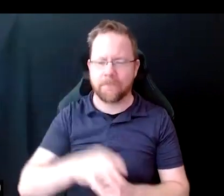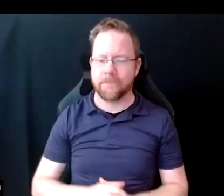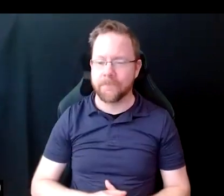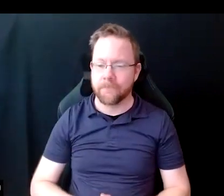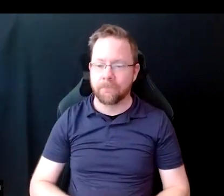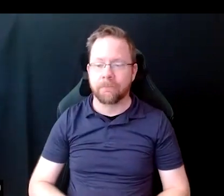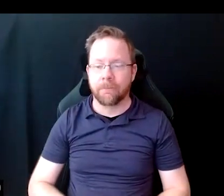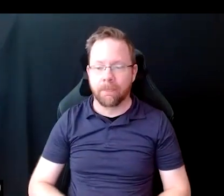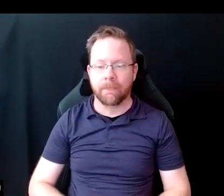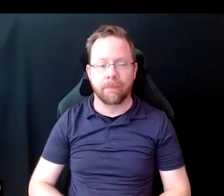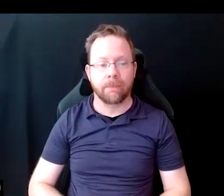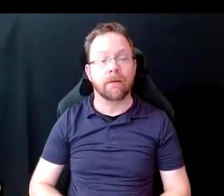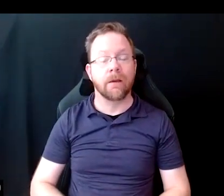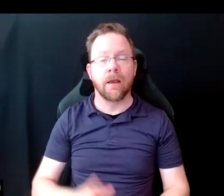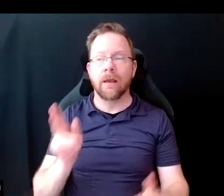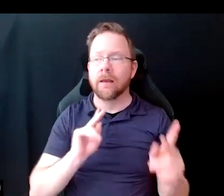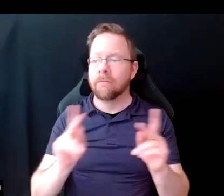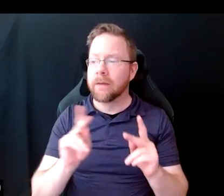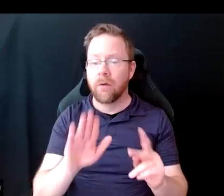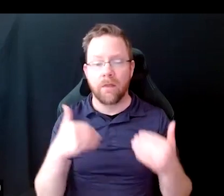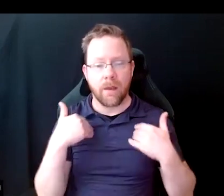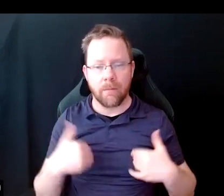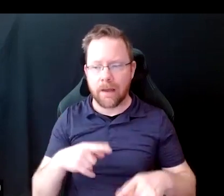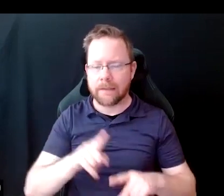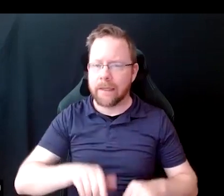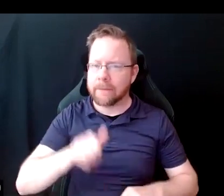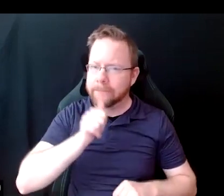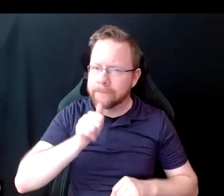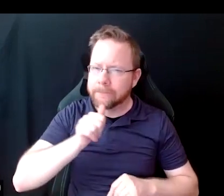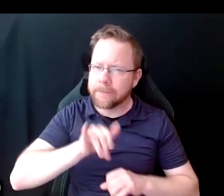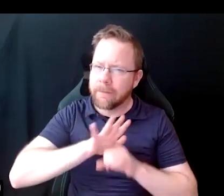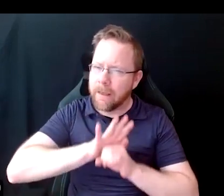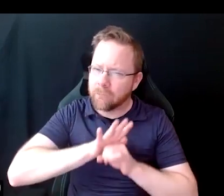Then, we have to think about people whose bodies cannot withstand the forces of launch.